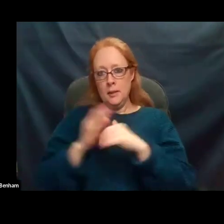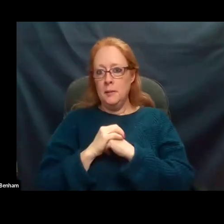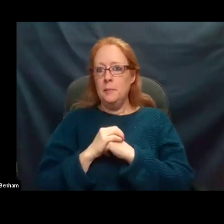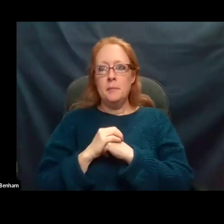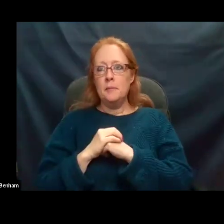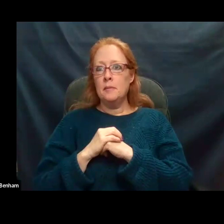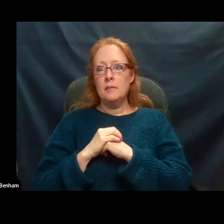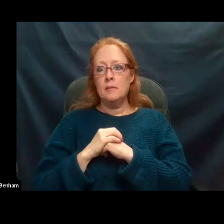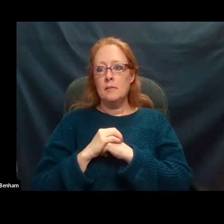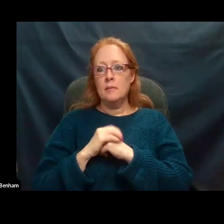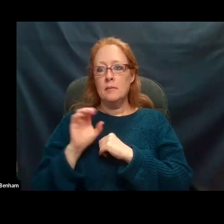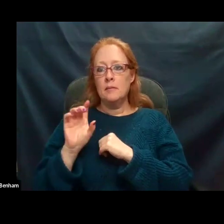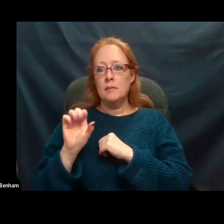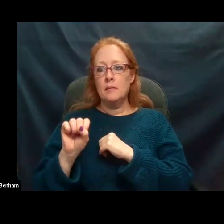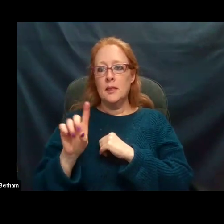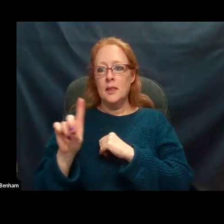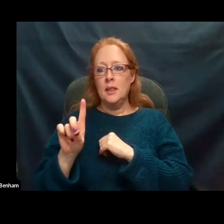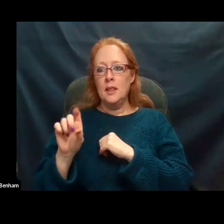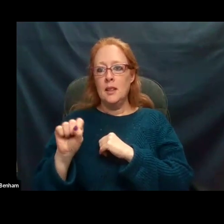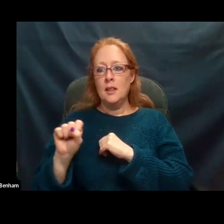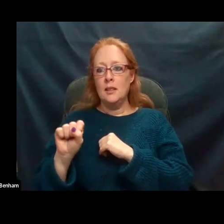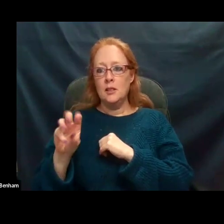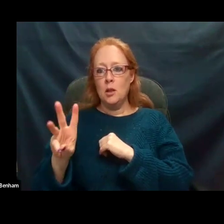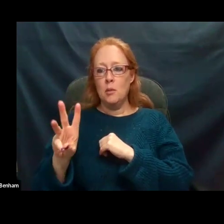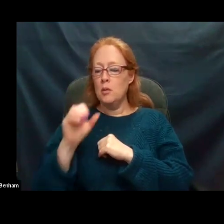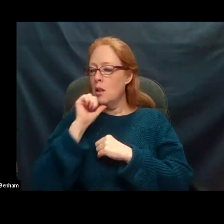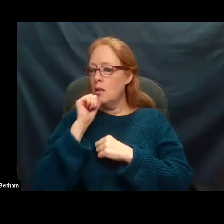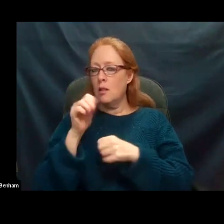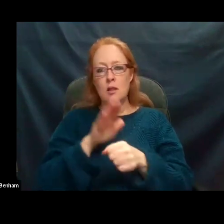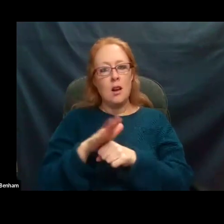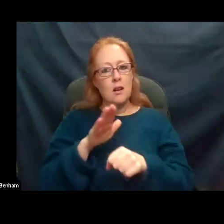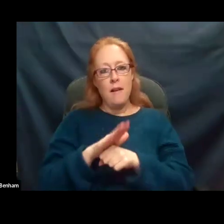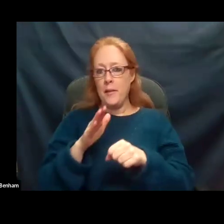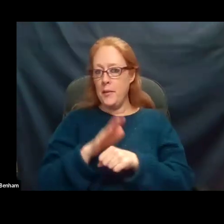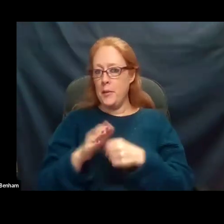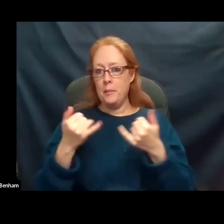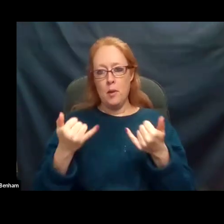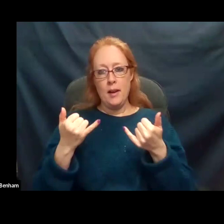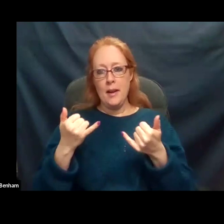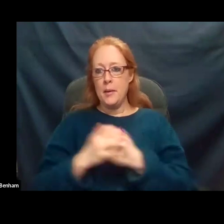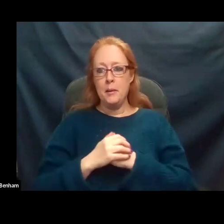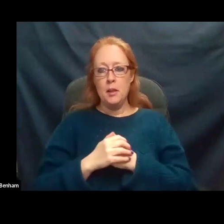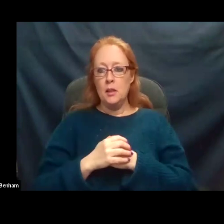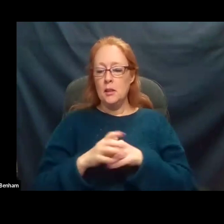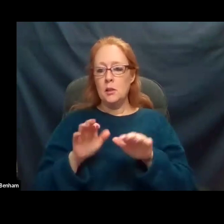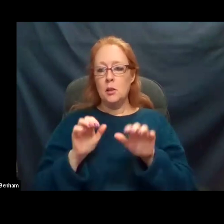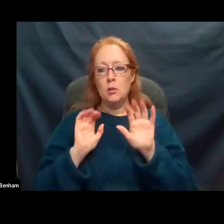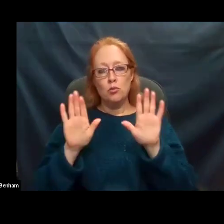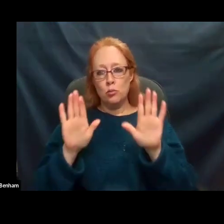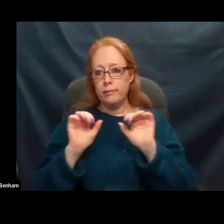And you know, that DSW that kept working, man, if you can find a way to recognize that person, that is amazing too.